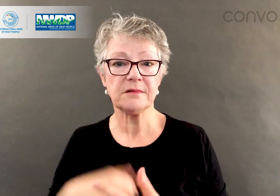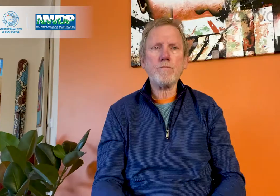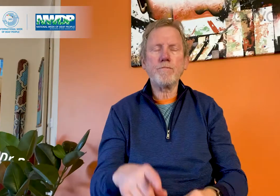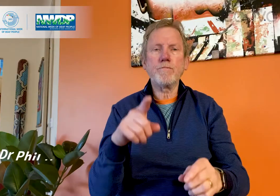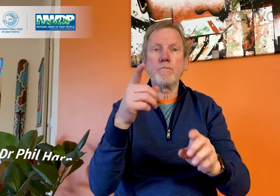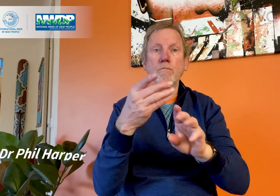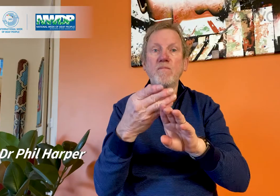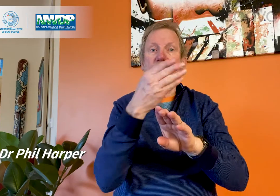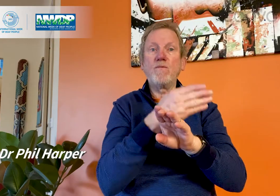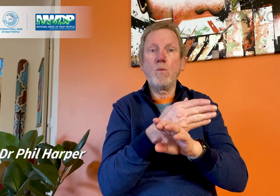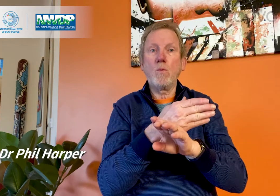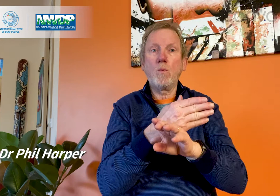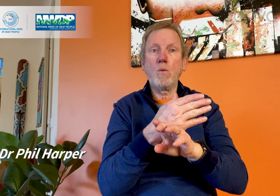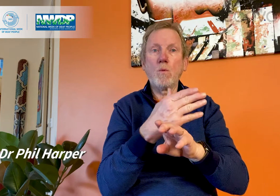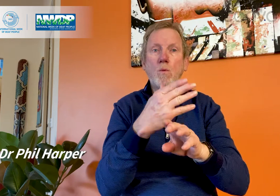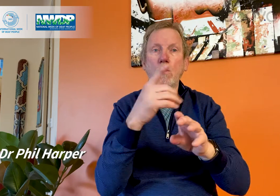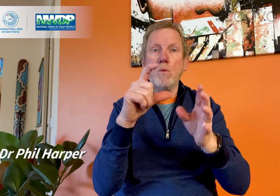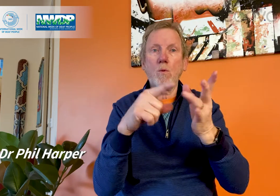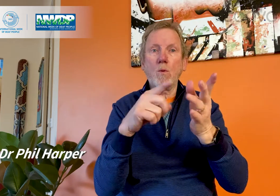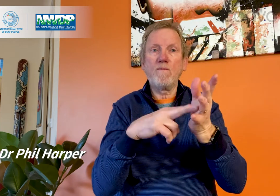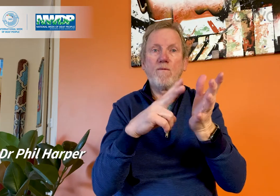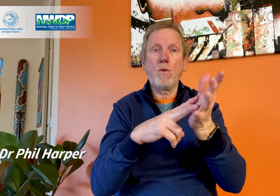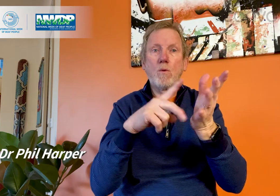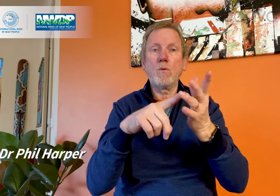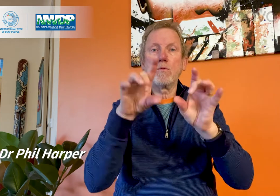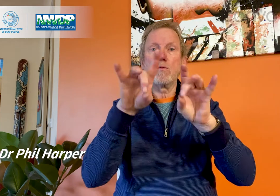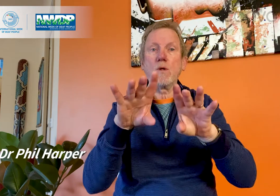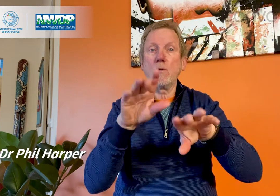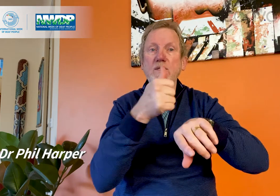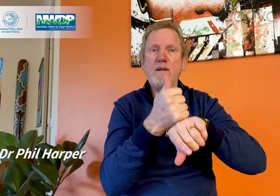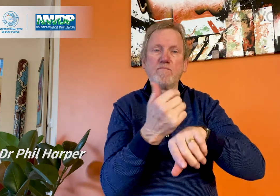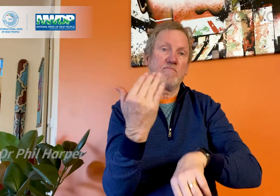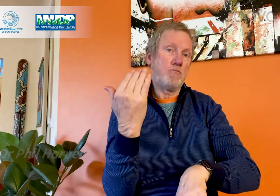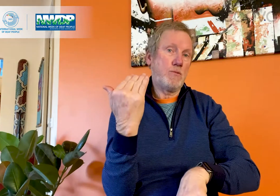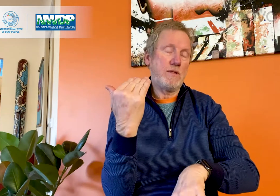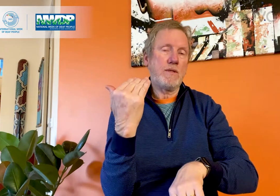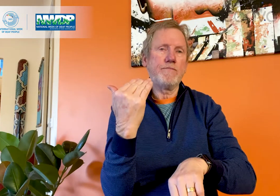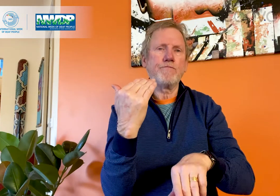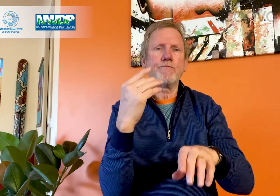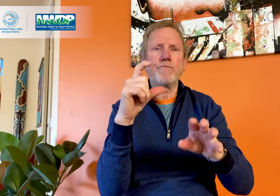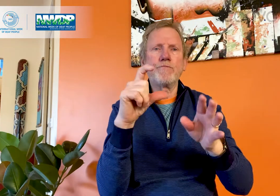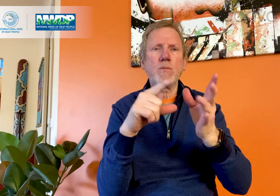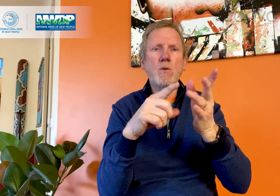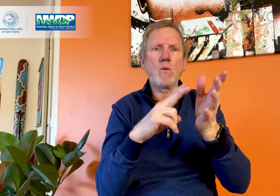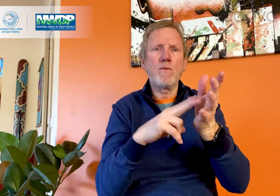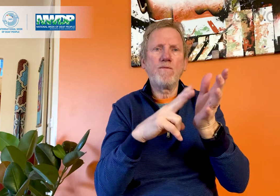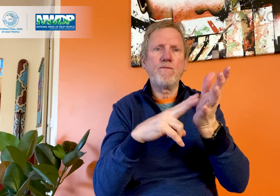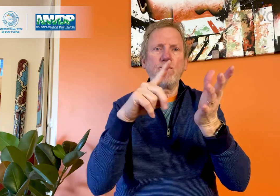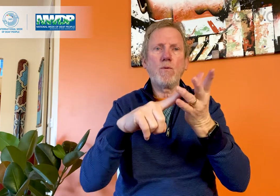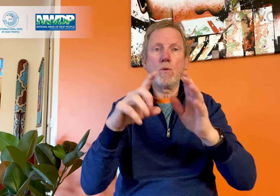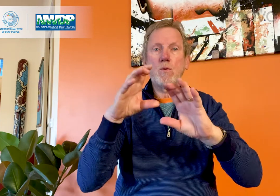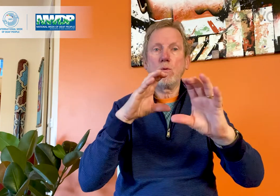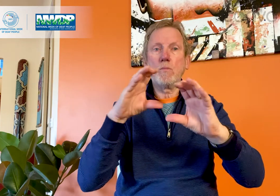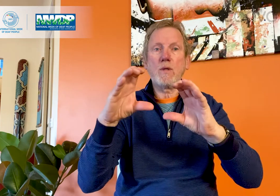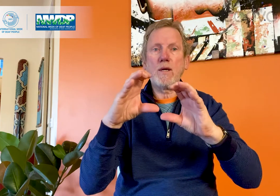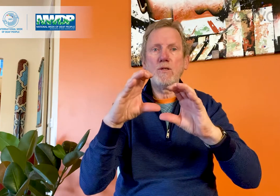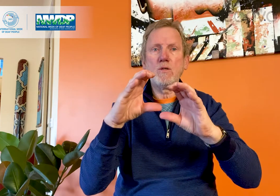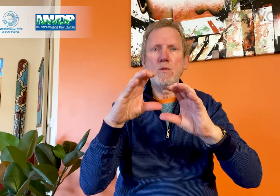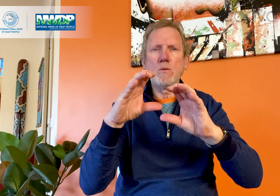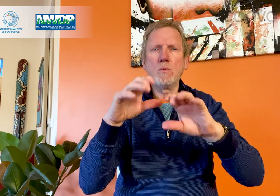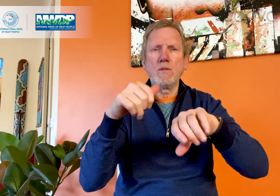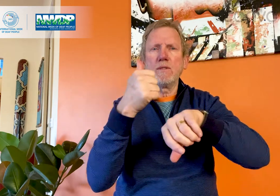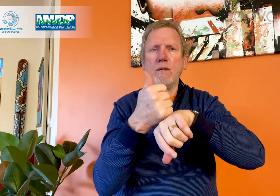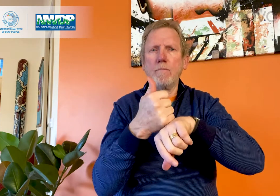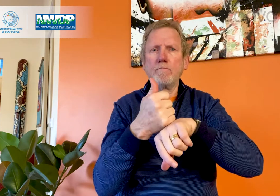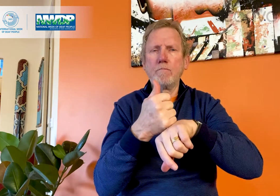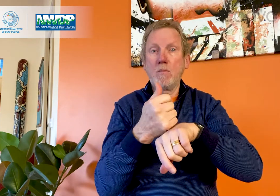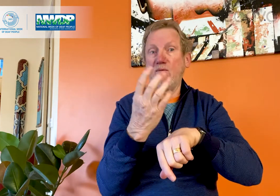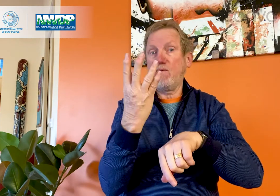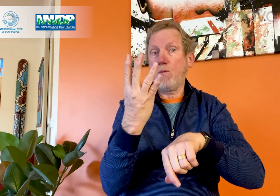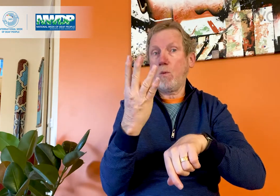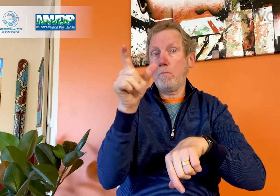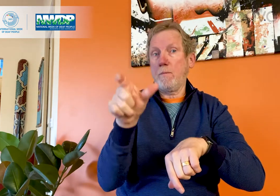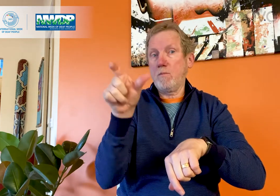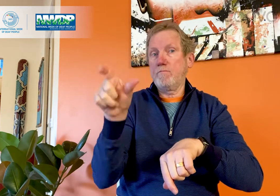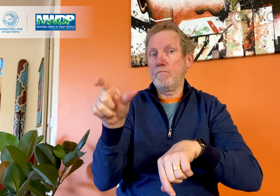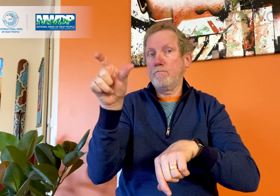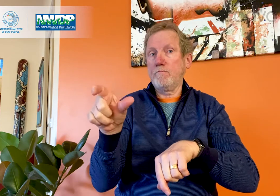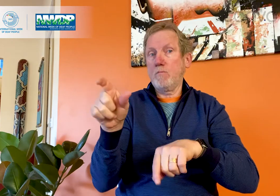Before Convo Australia was established recently, Convo Communications was founded by four people.